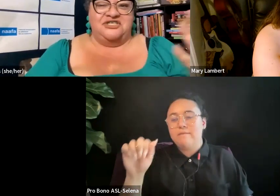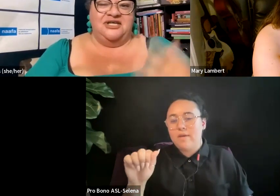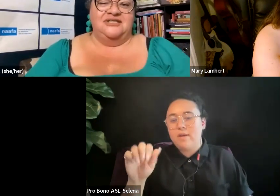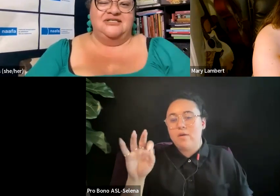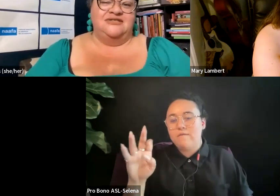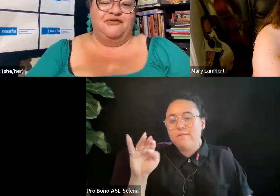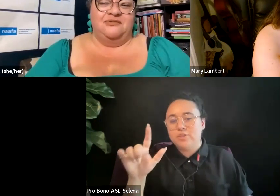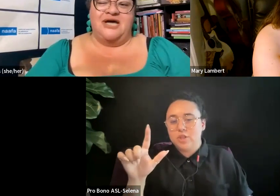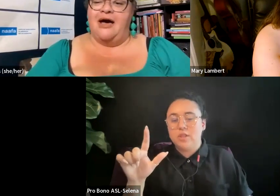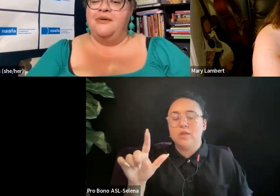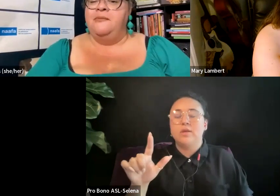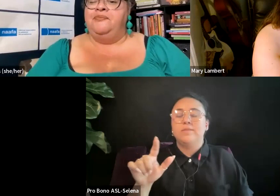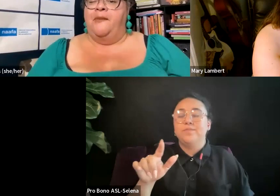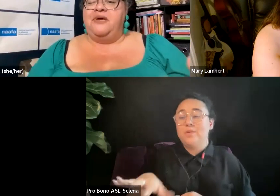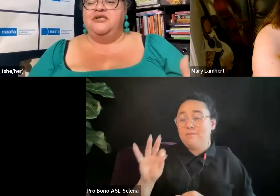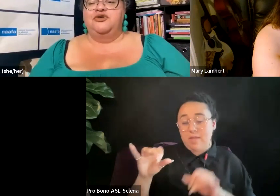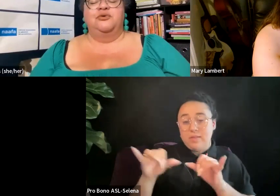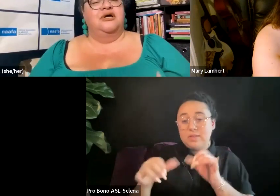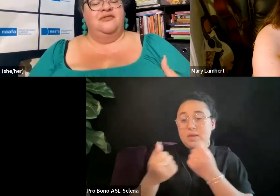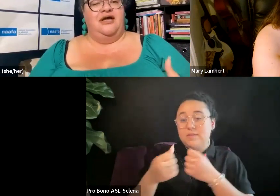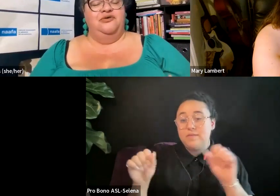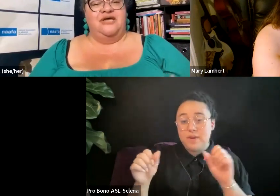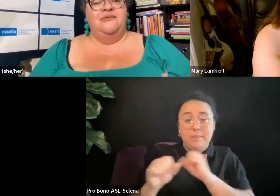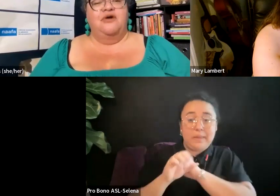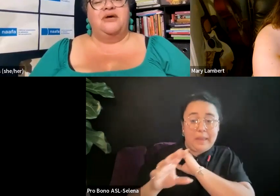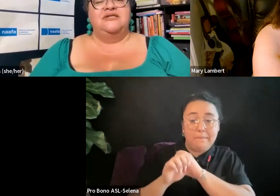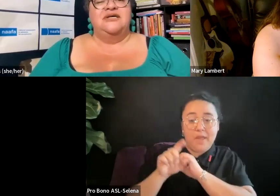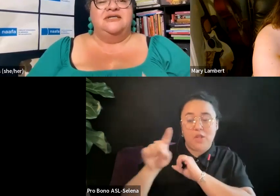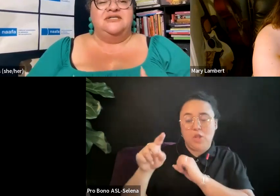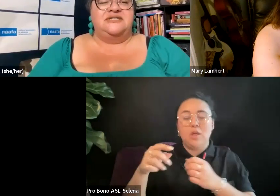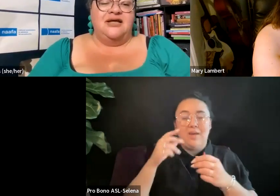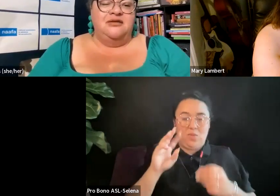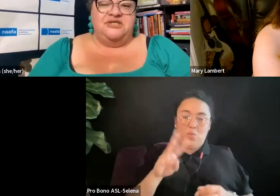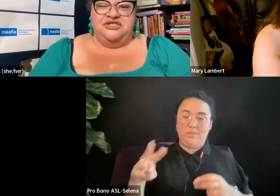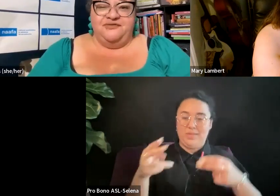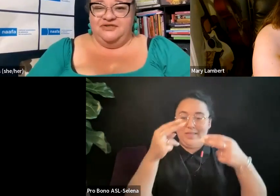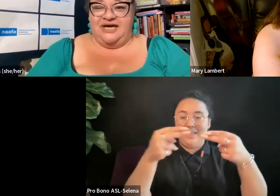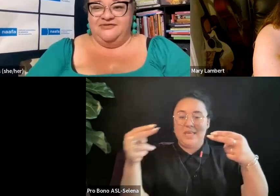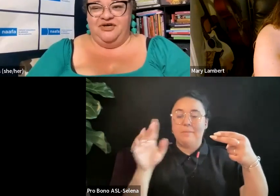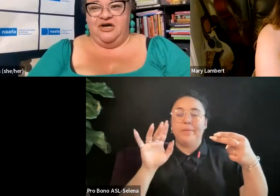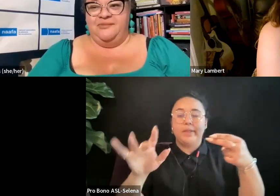Just click the size Freedom tab. Be sure that you take a moment to sign the petition for Size Freedom,